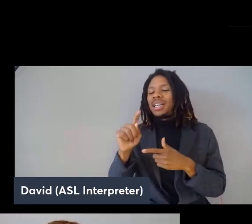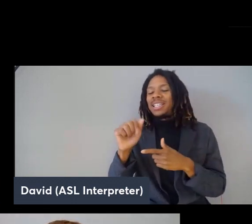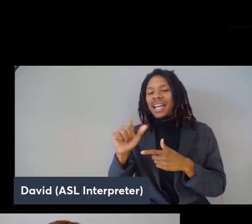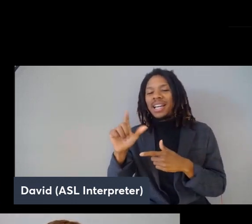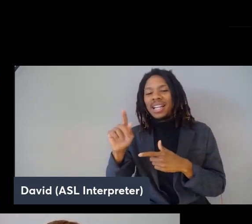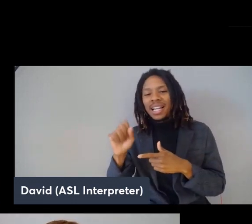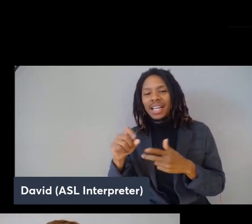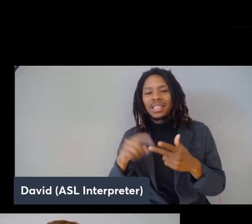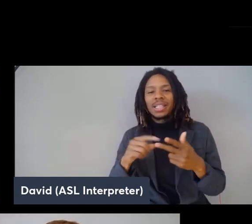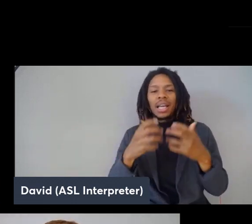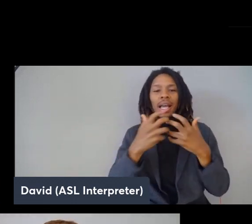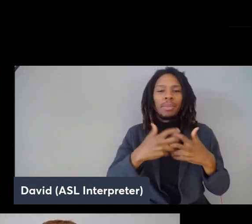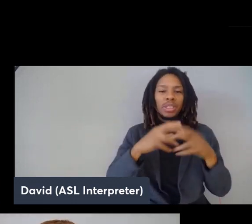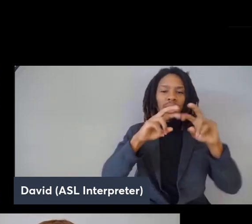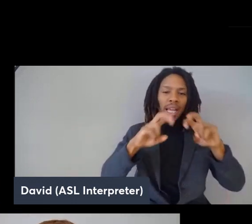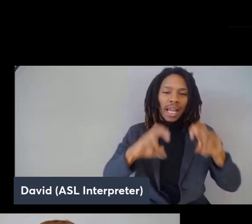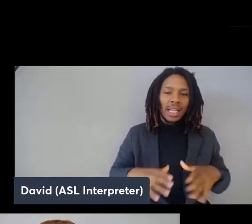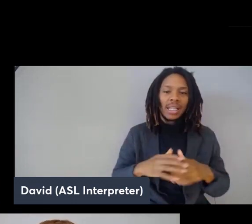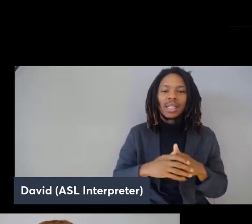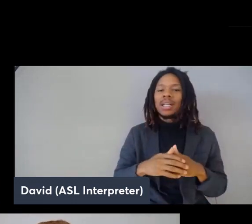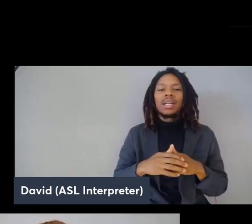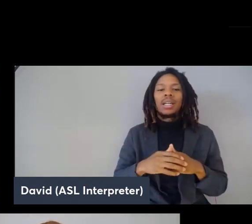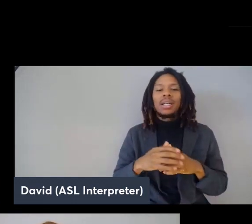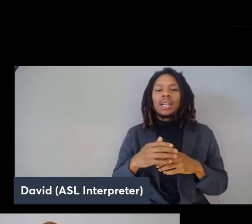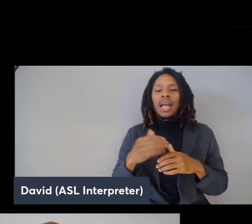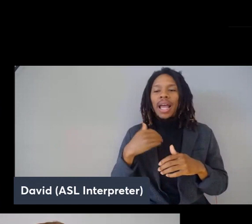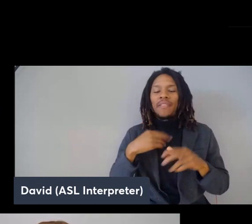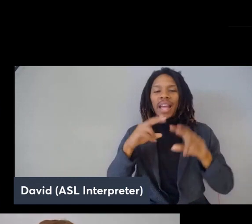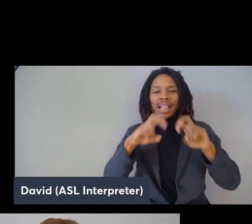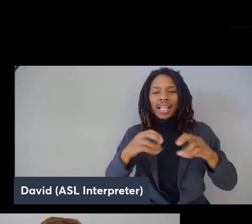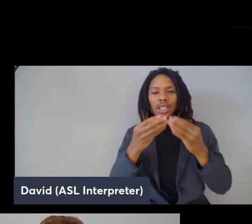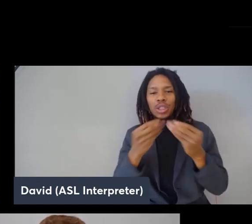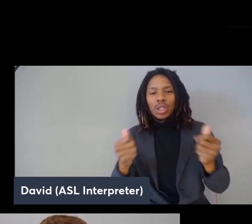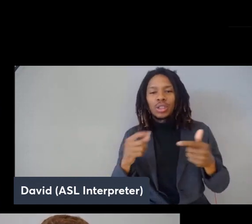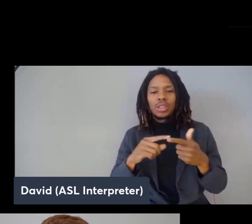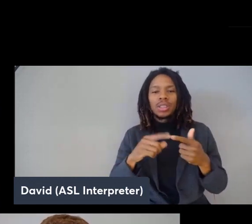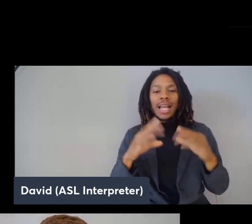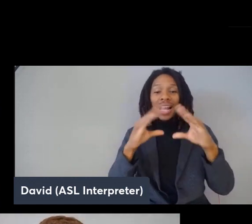and advanced predictive analytic solutions, cloud application development, so again,